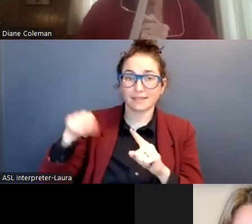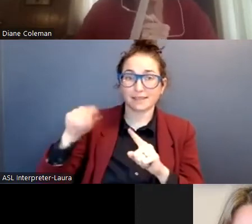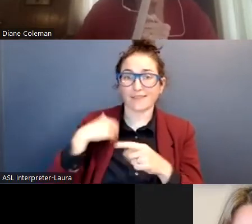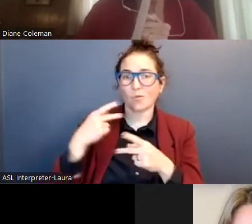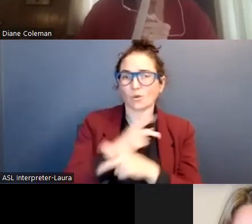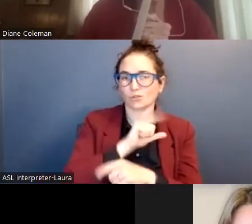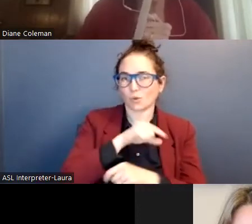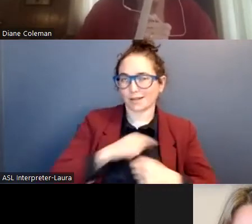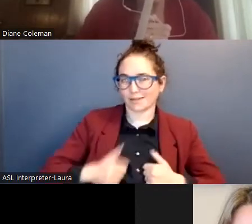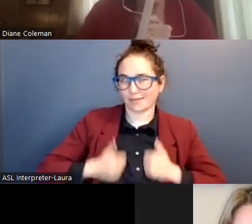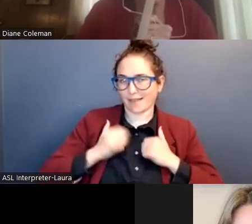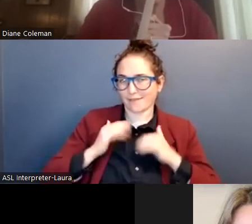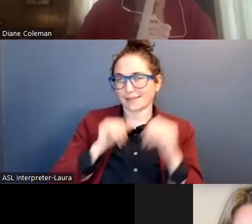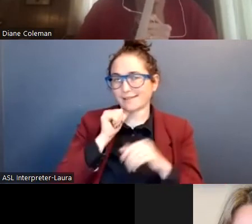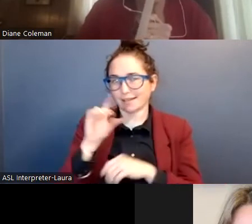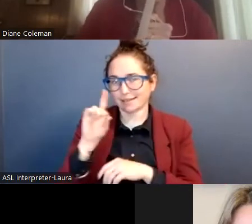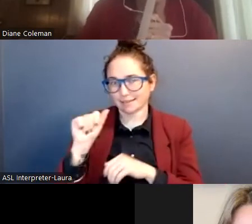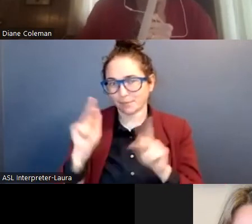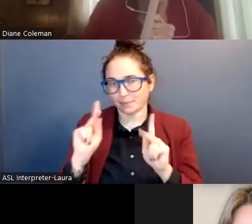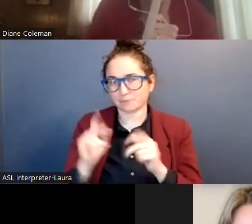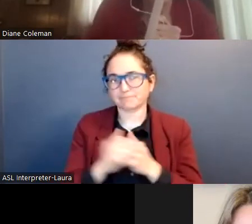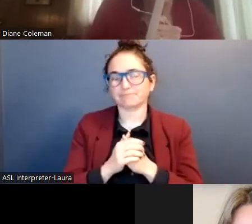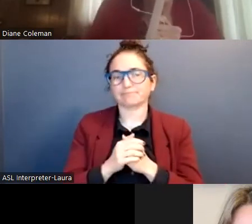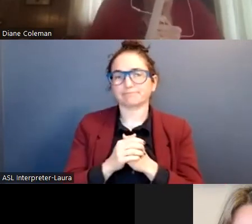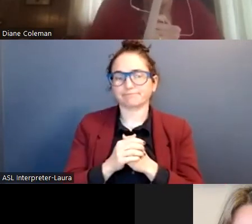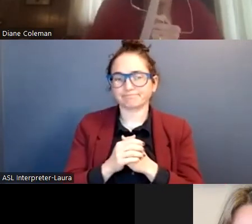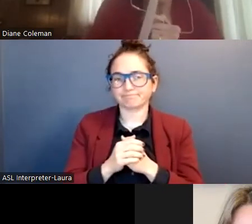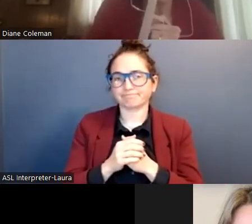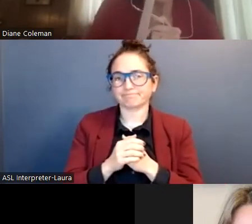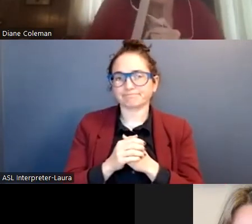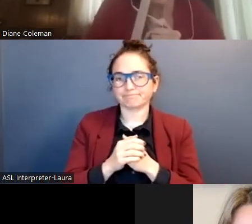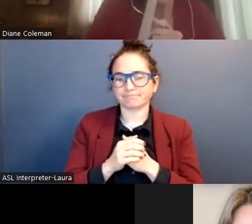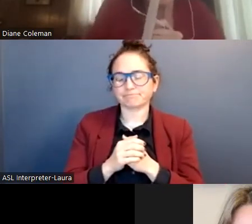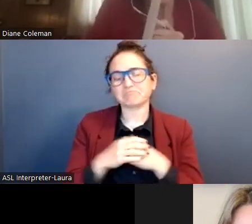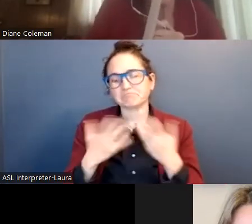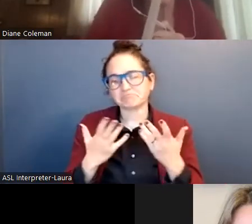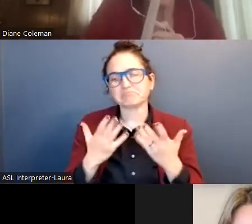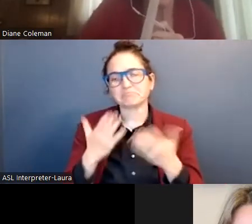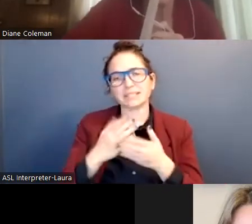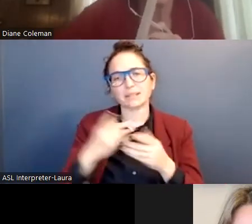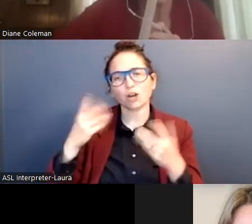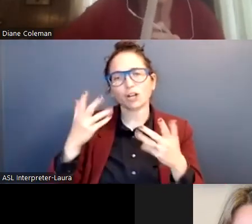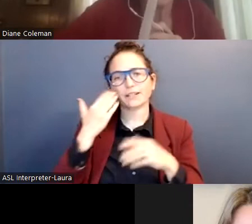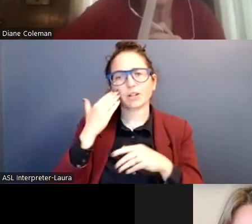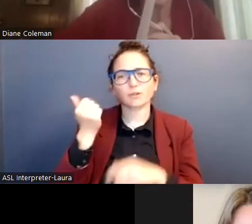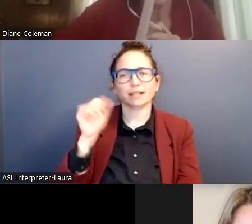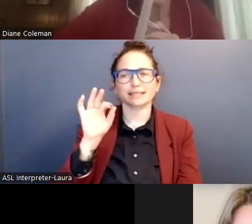life than non disabled people. And quote, as some of you know, when it died, he died dead yet